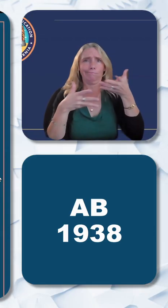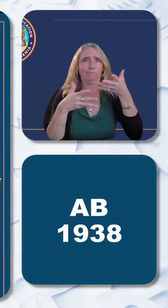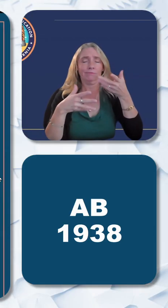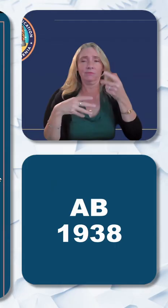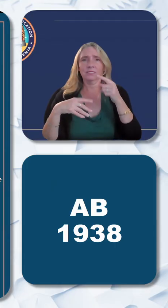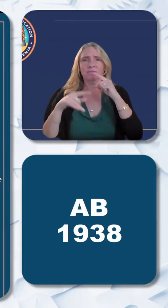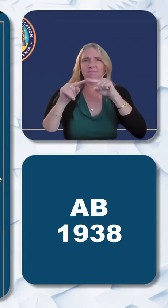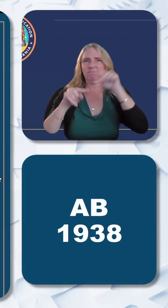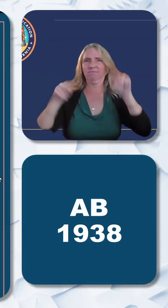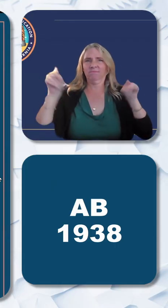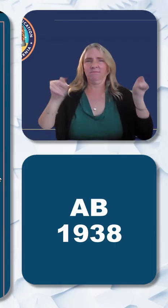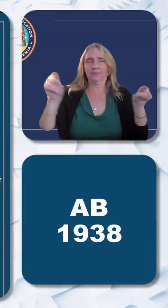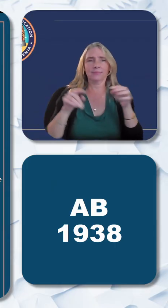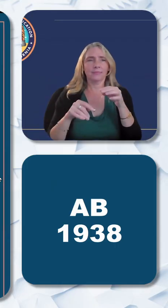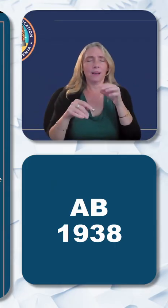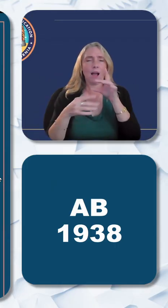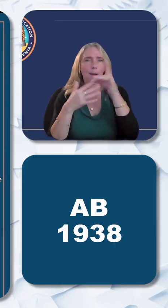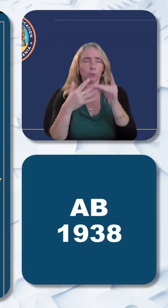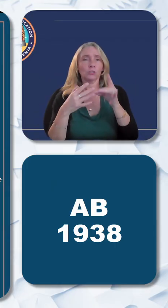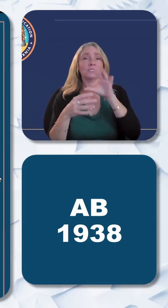Or cued speech.